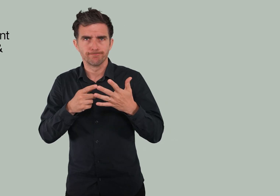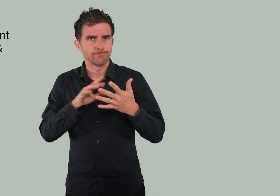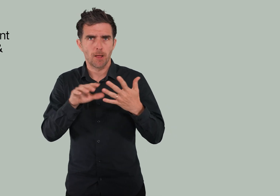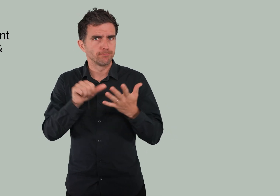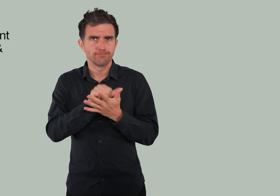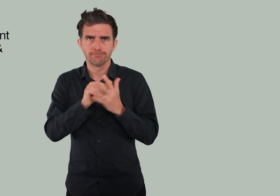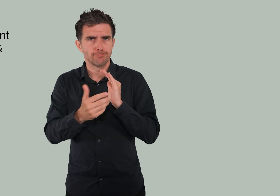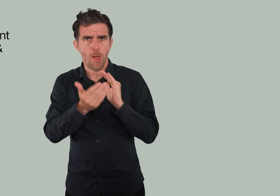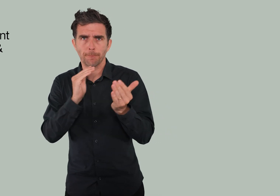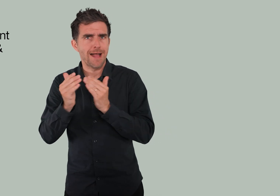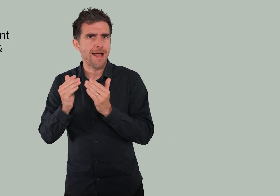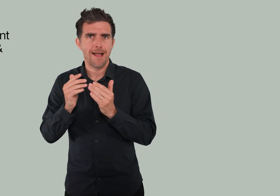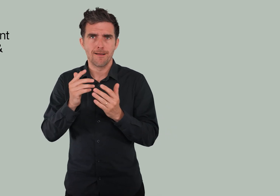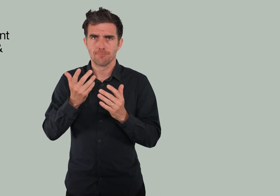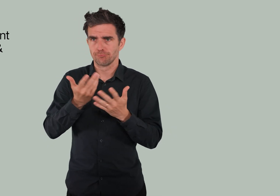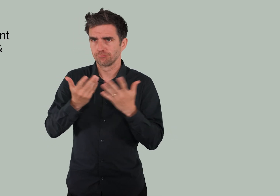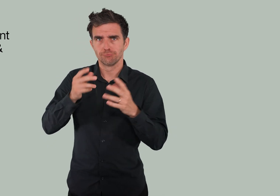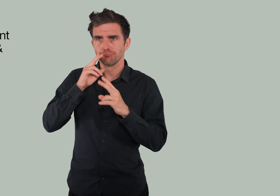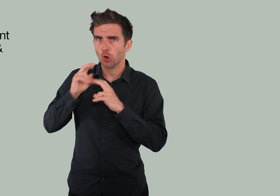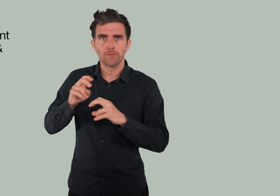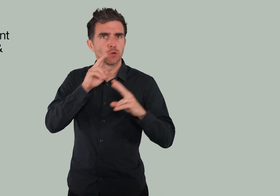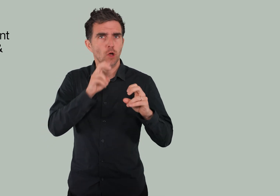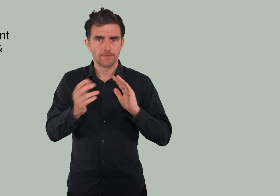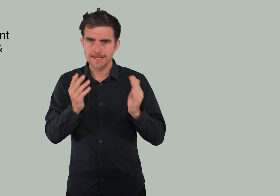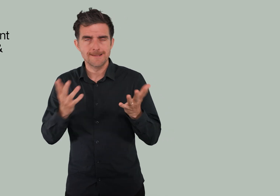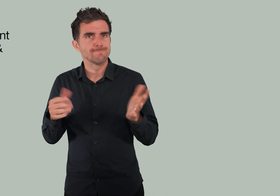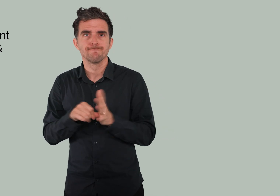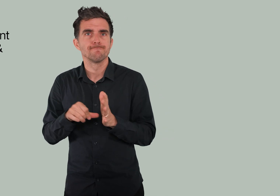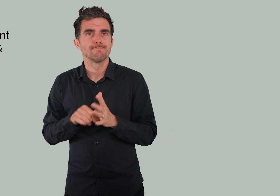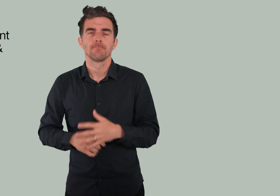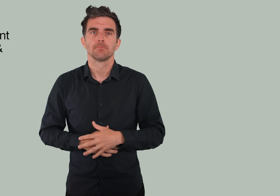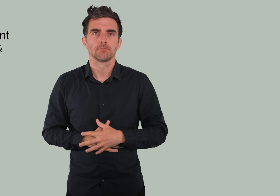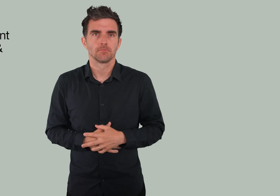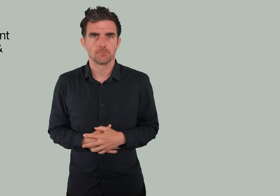directly comparable across the two surveys.